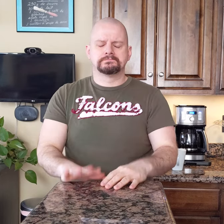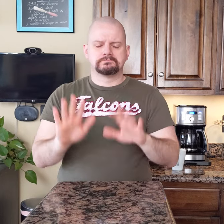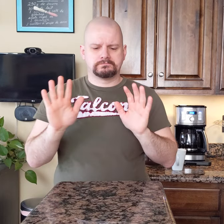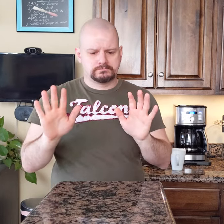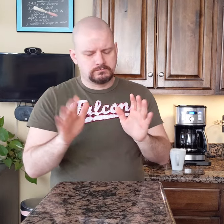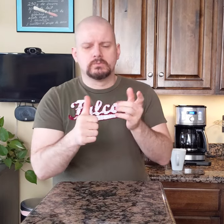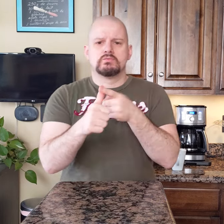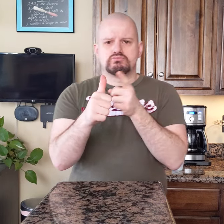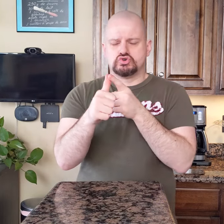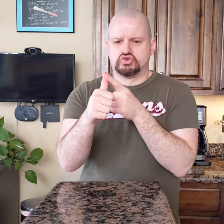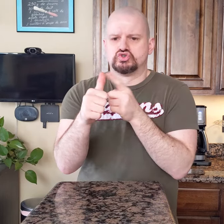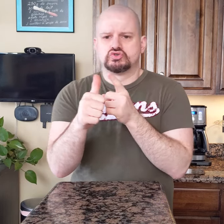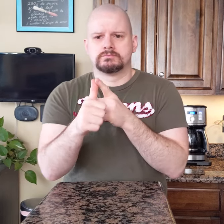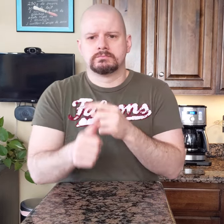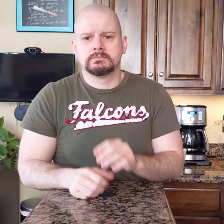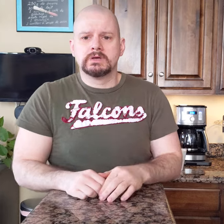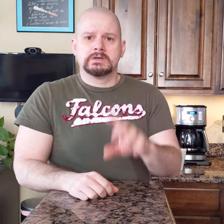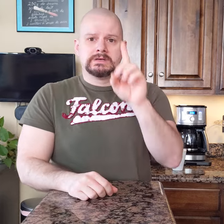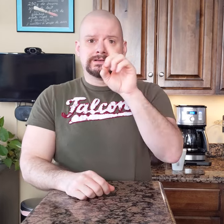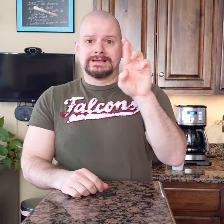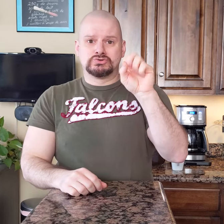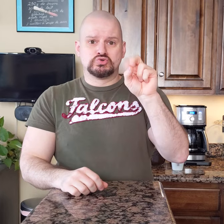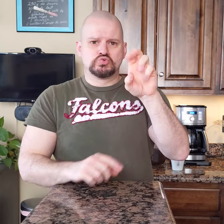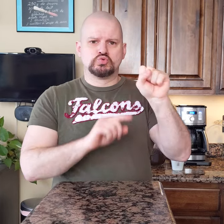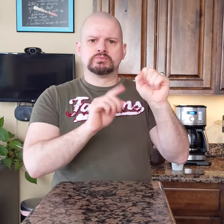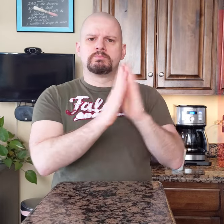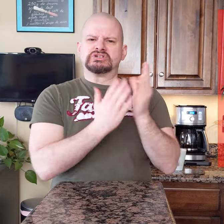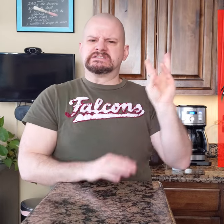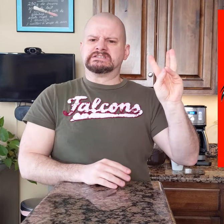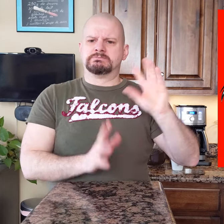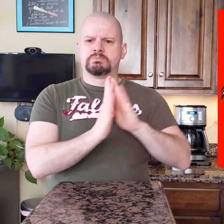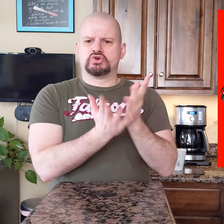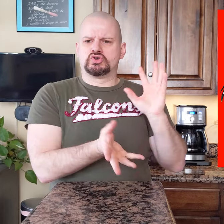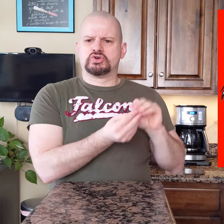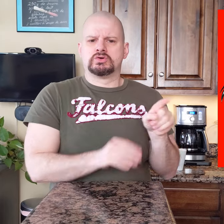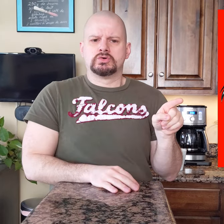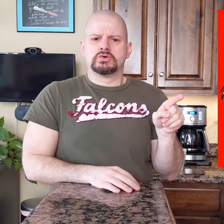First of all, Dr. Seuss' six books,